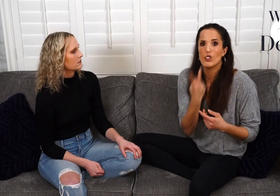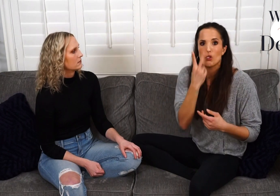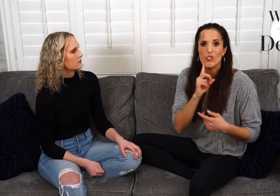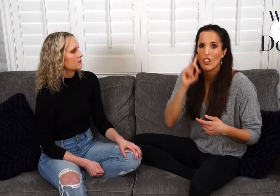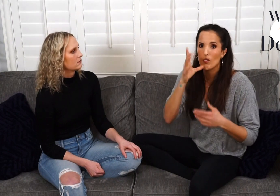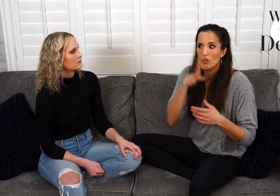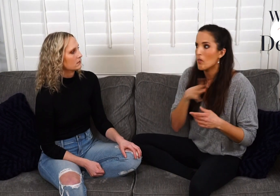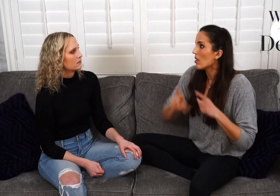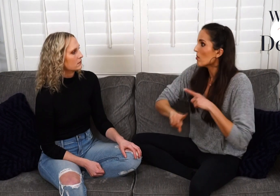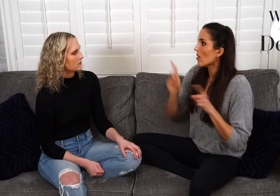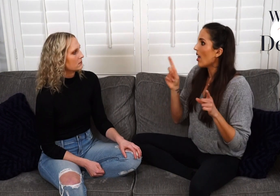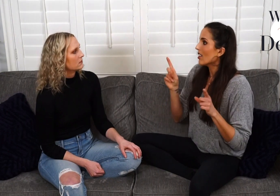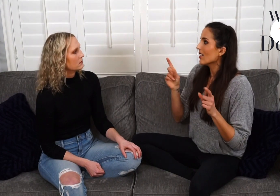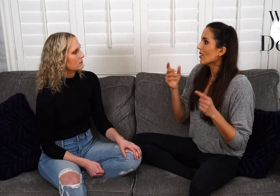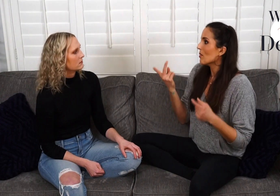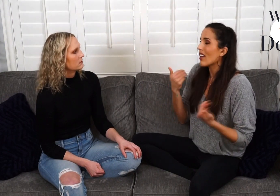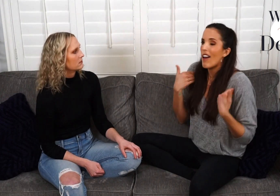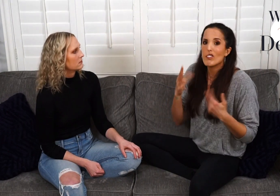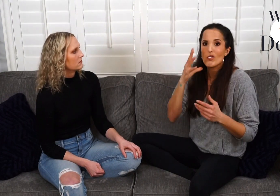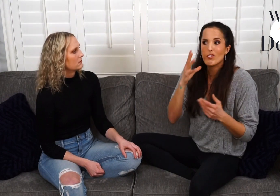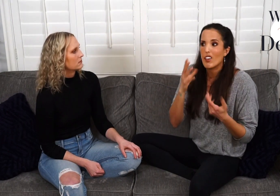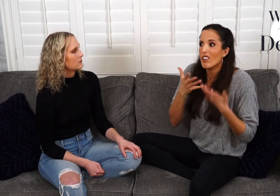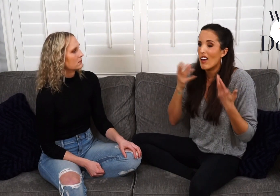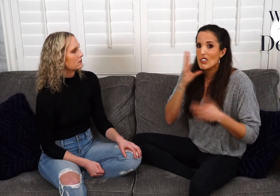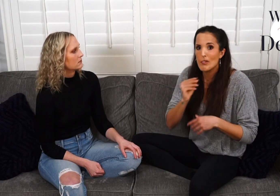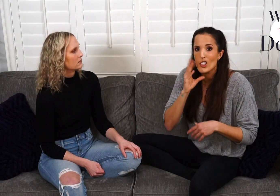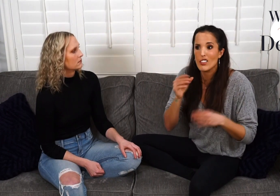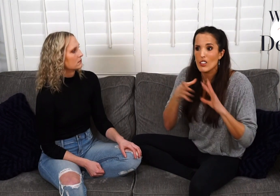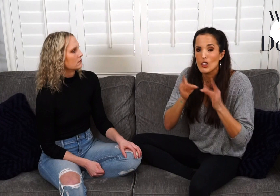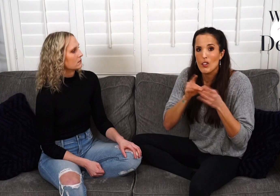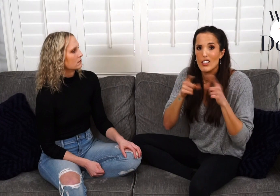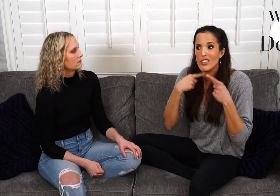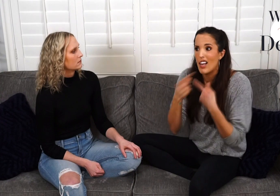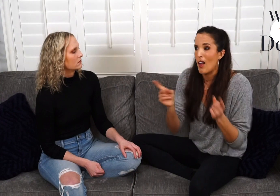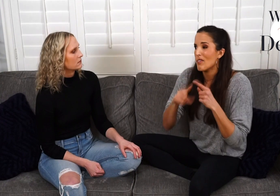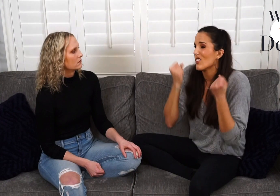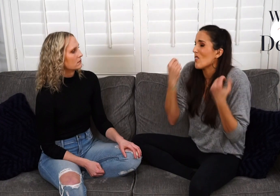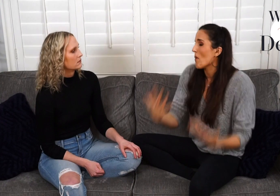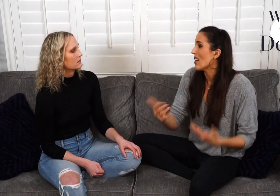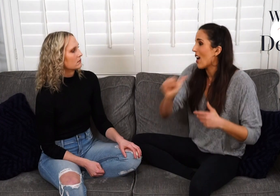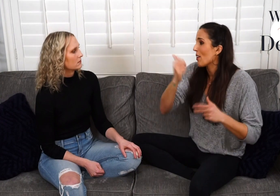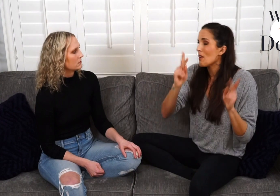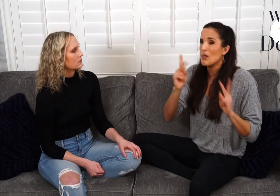We're just two Deaf woman, but we have a lot of experiences and stories to tell but there's